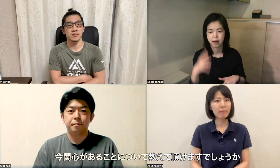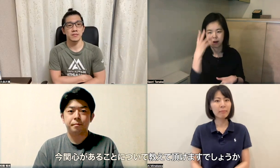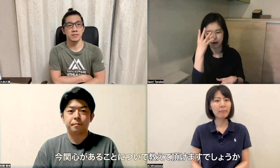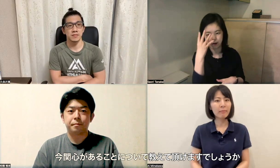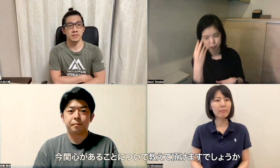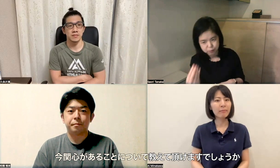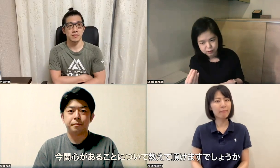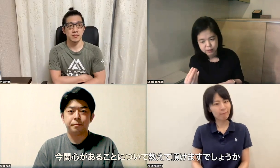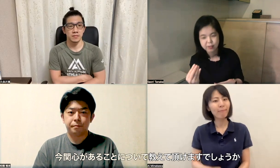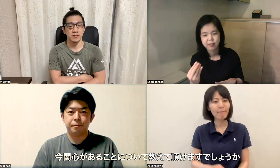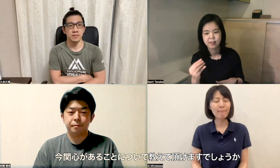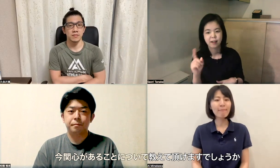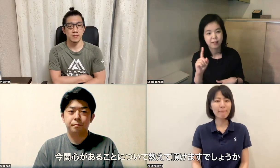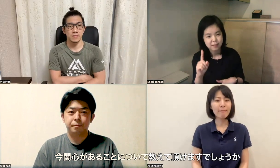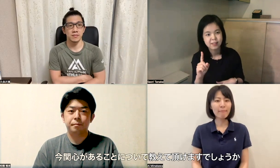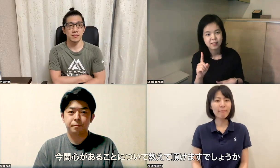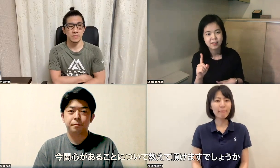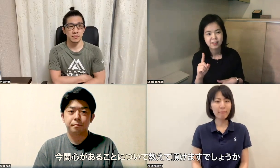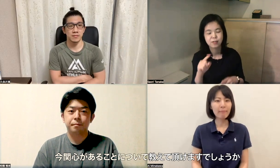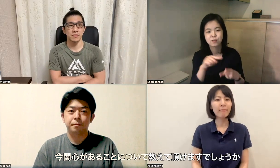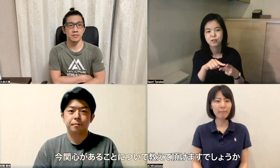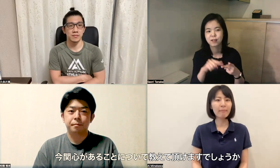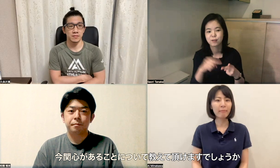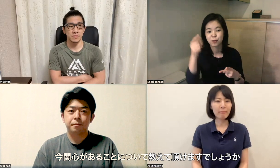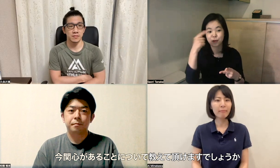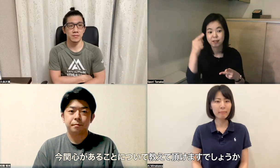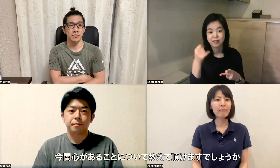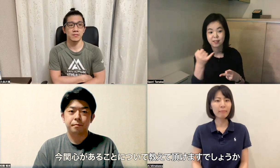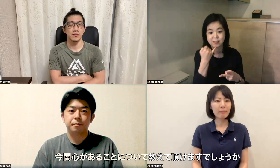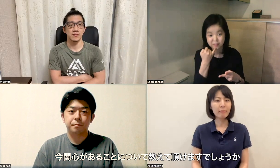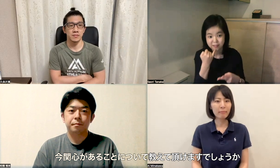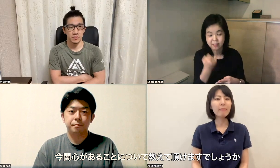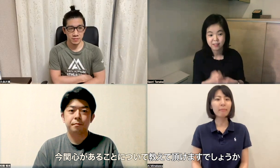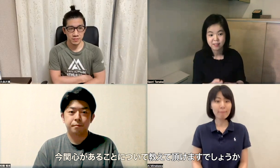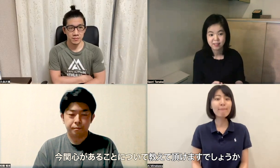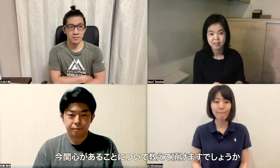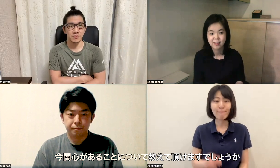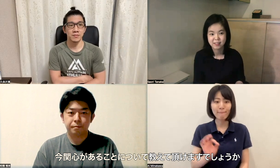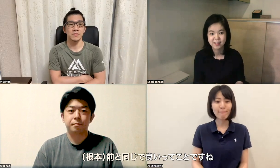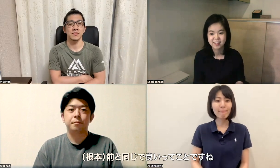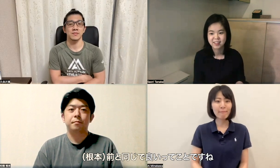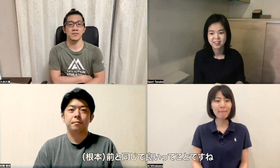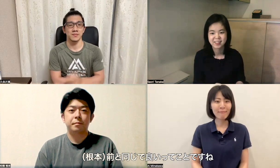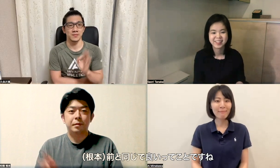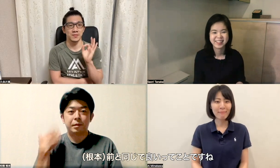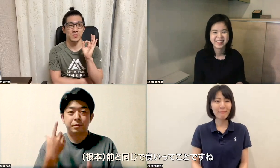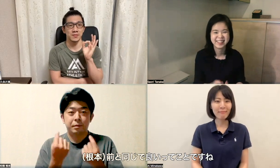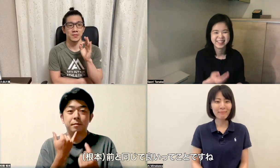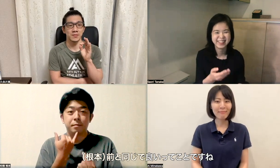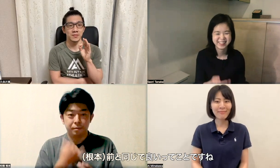please tell me about your work and what you are currently interested in? (KN) You means it's fine as the last time.